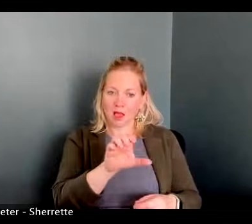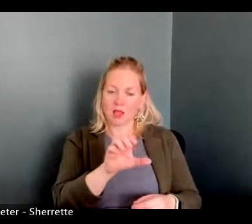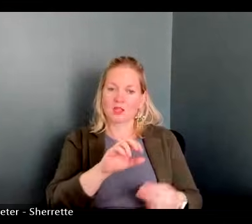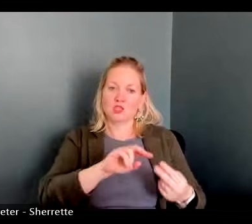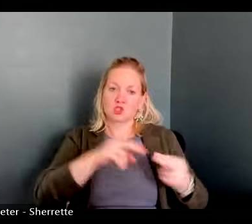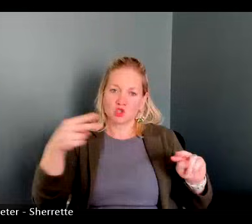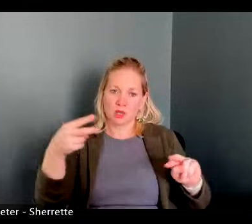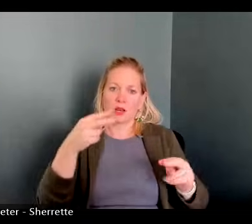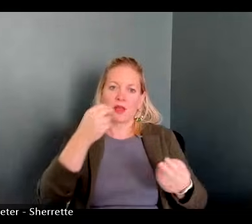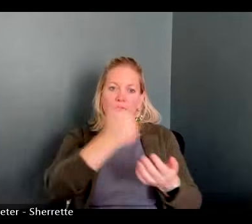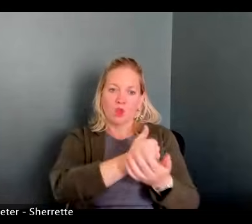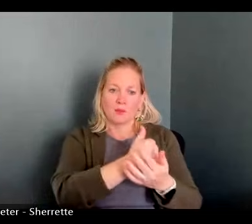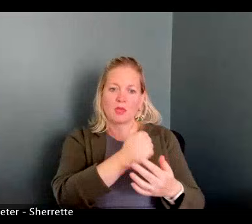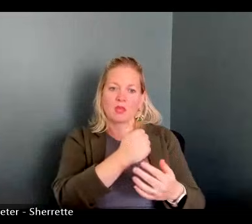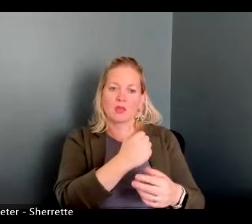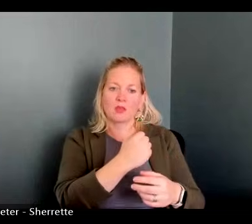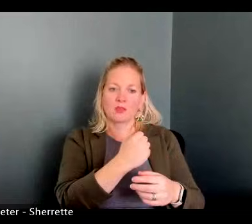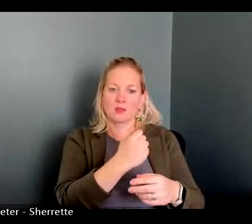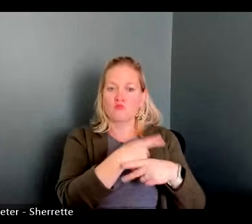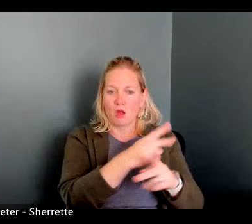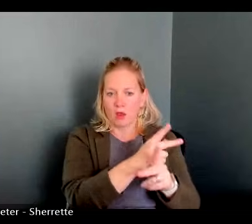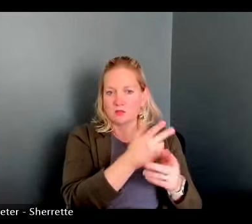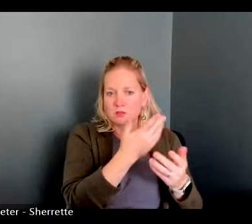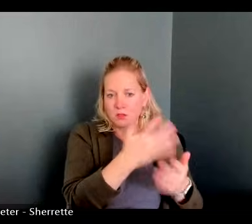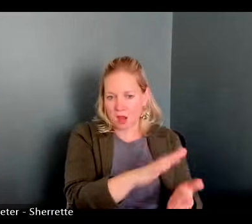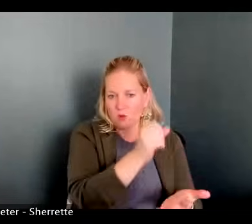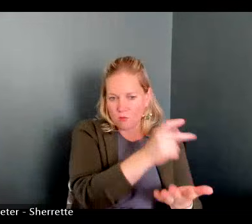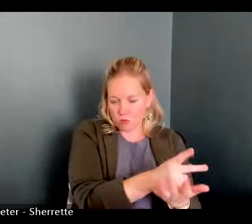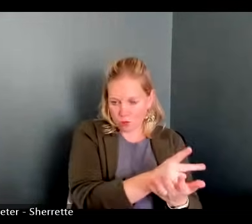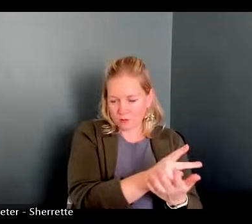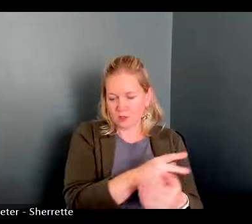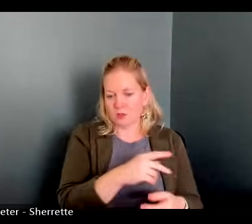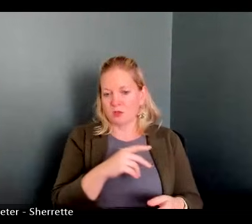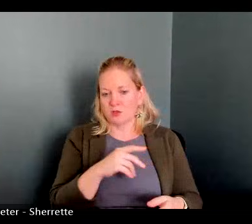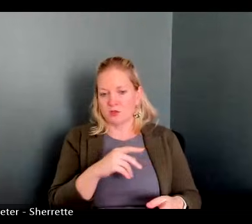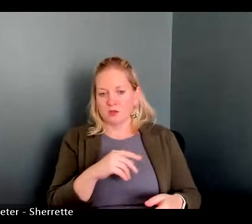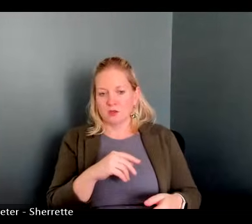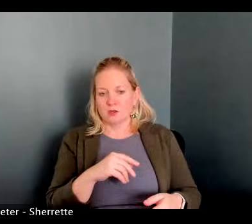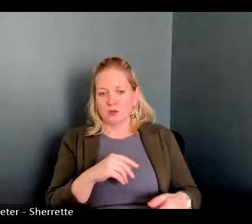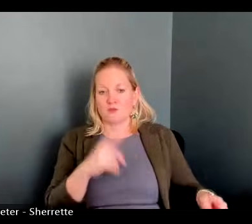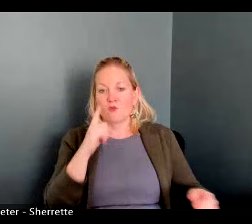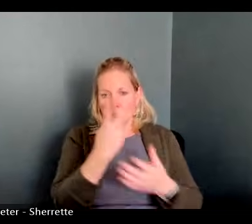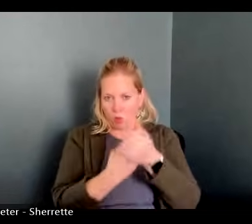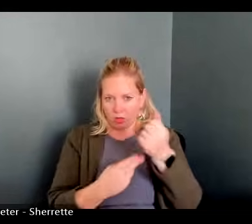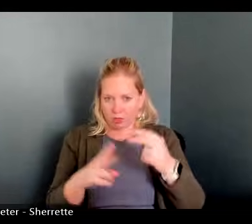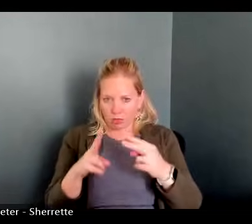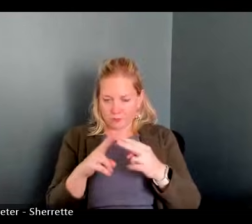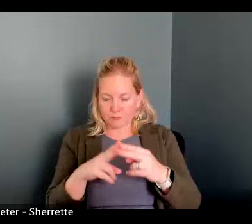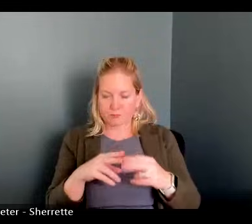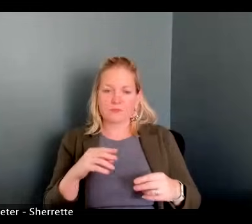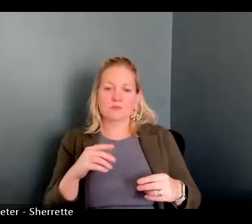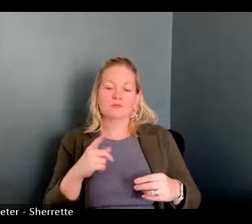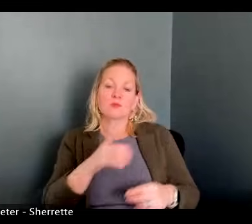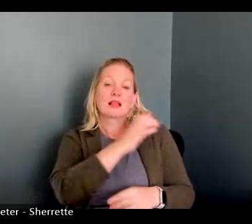products that were approved. And so, it is a -- you know, the clinical development plan is a long